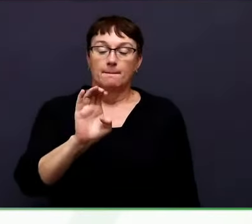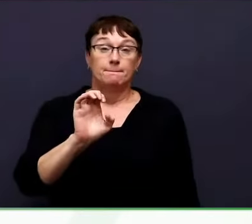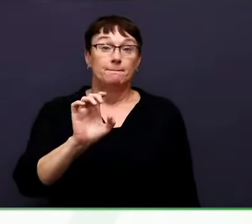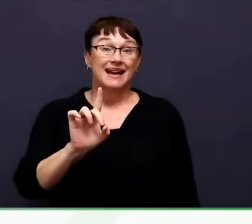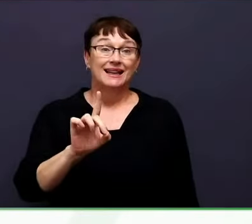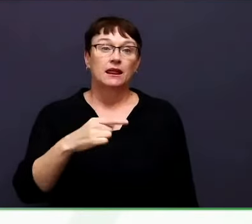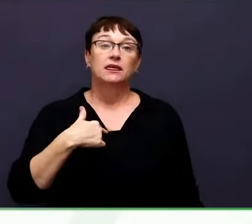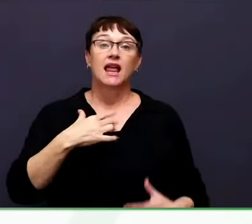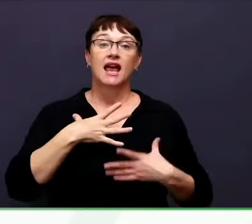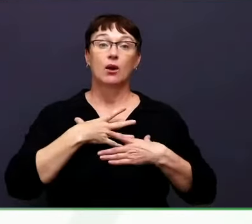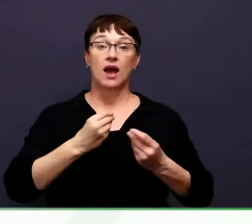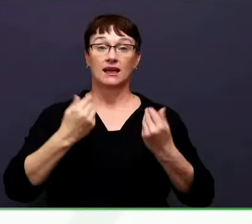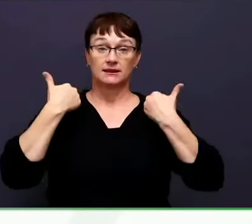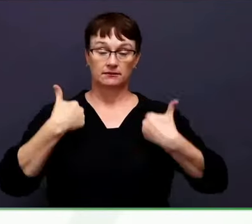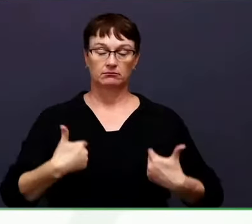describe herself later.